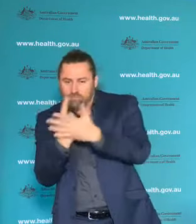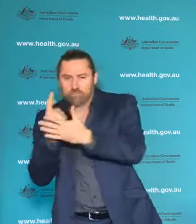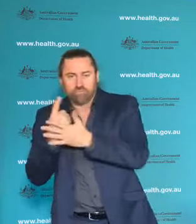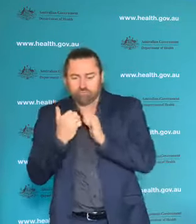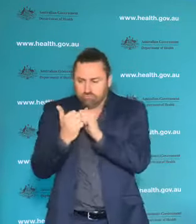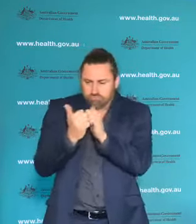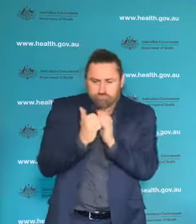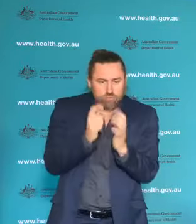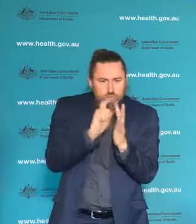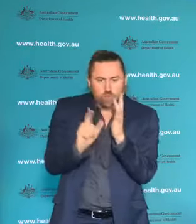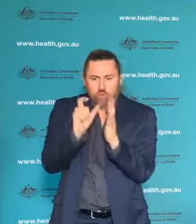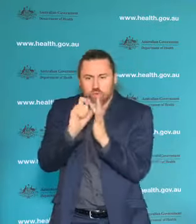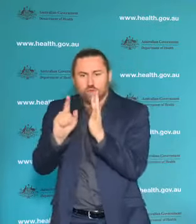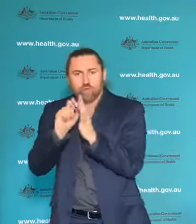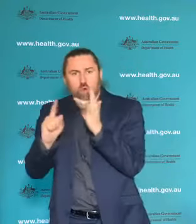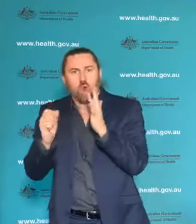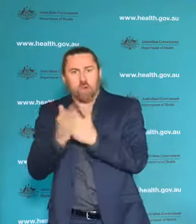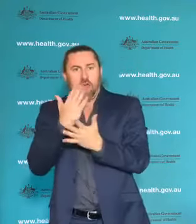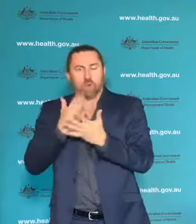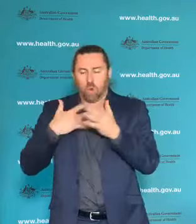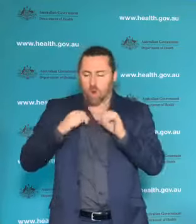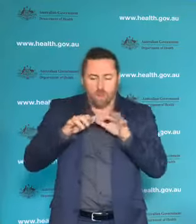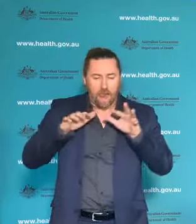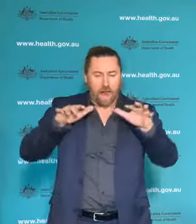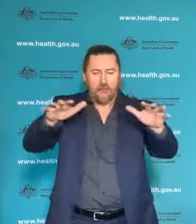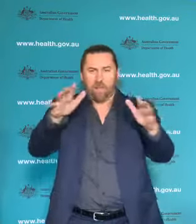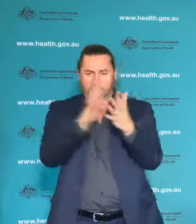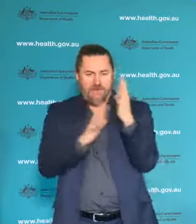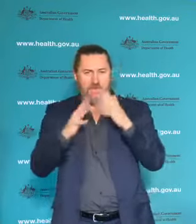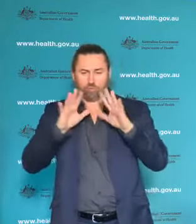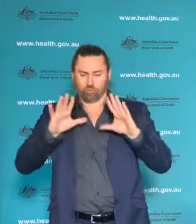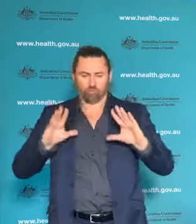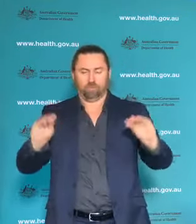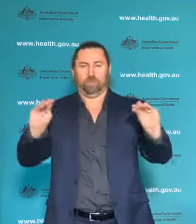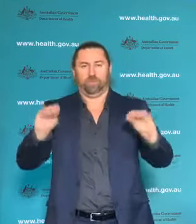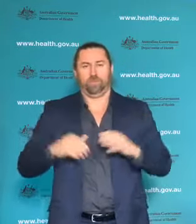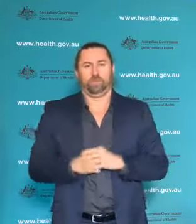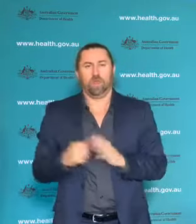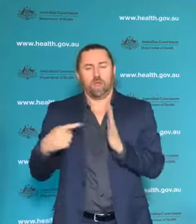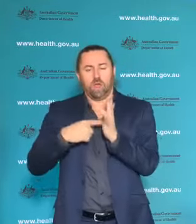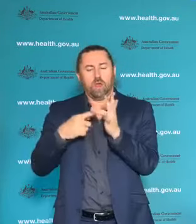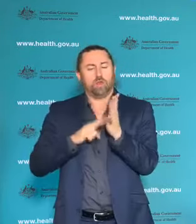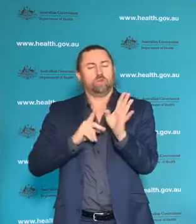to tackle the epidemic. Tony Bartone has been magnificent and tireless